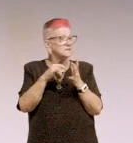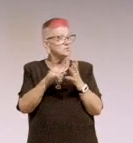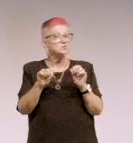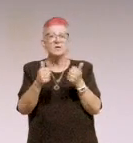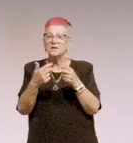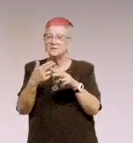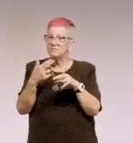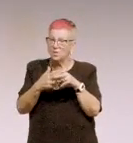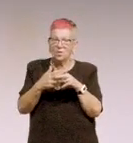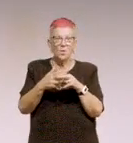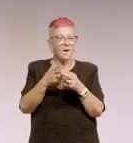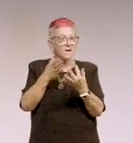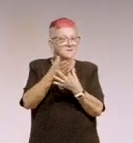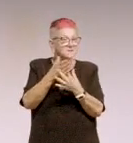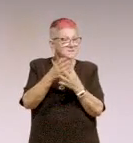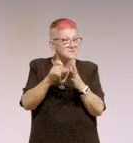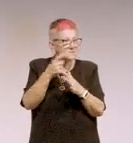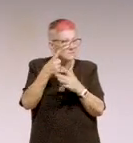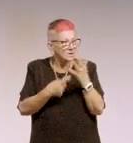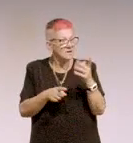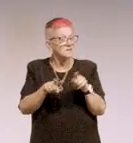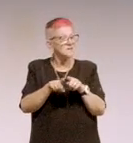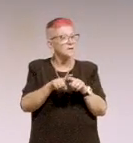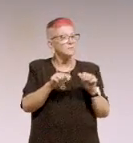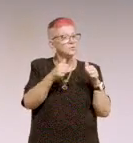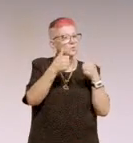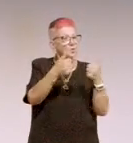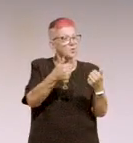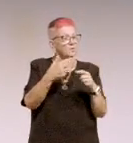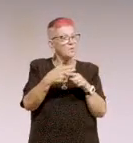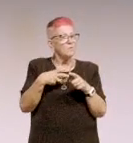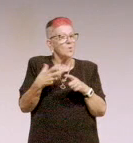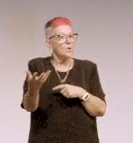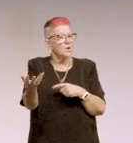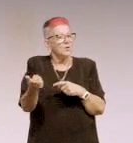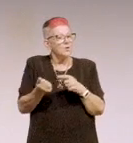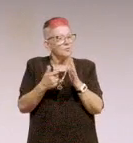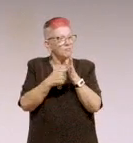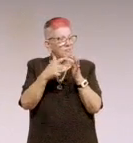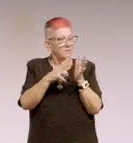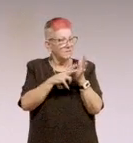It is also good for more revenue.